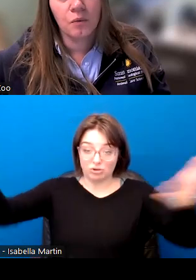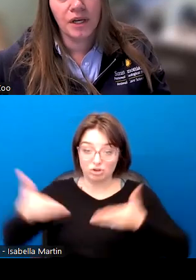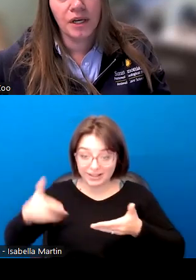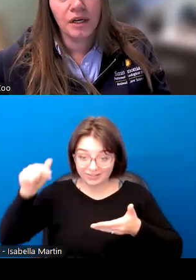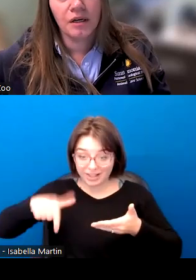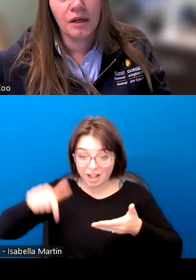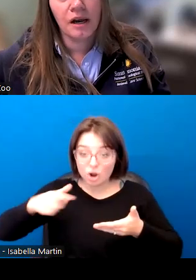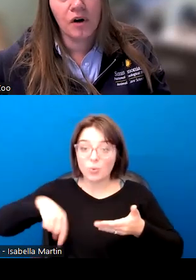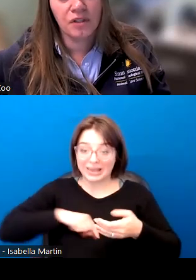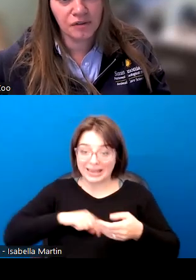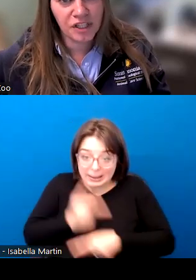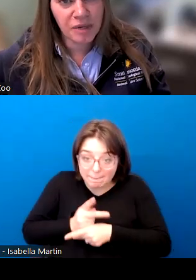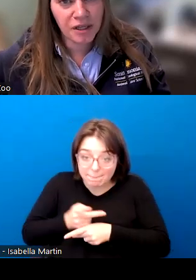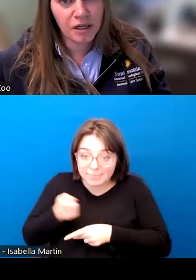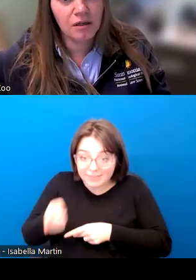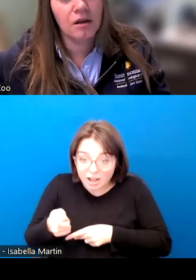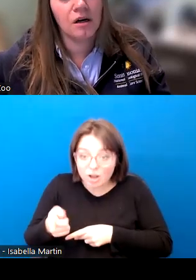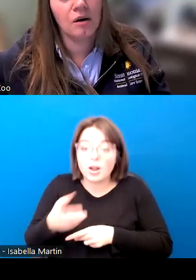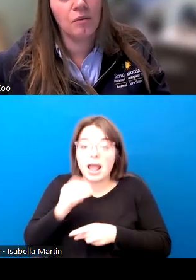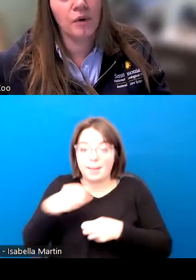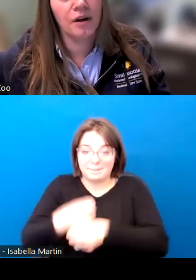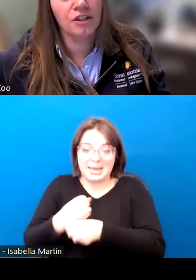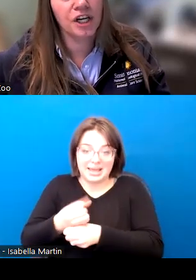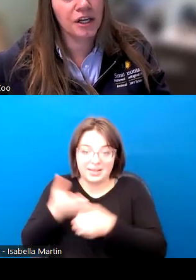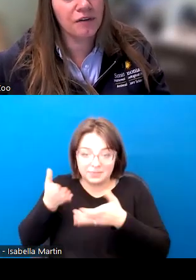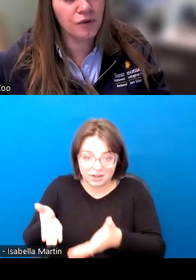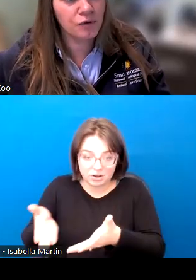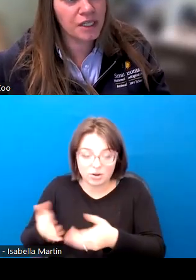We have all the deliveries made there we are checking in food,